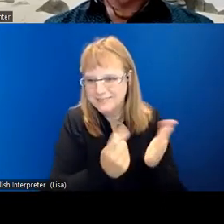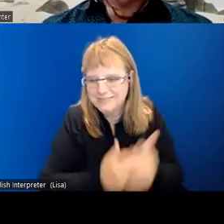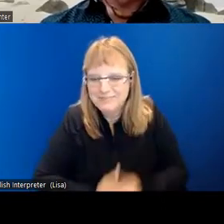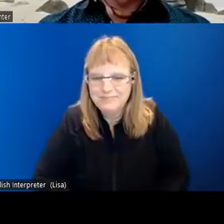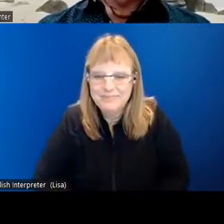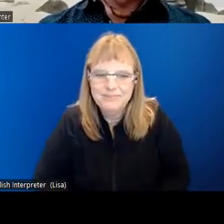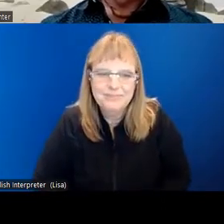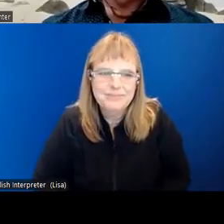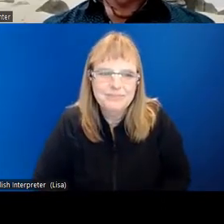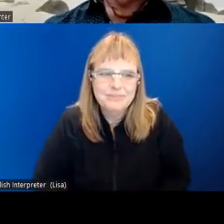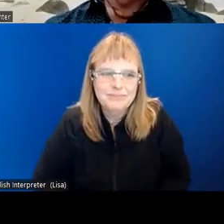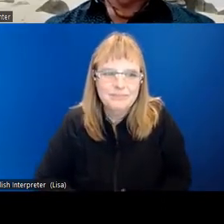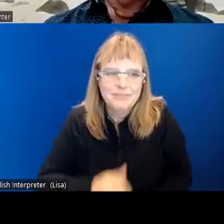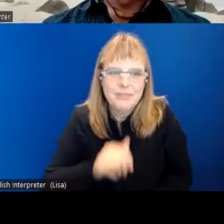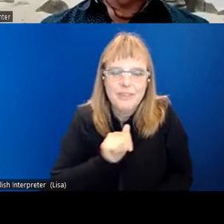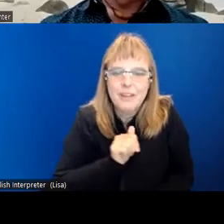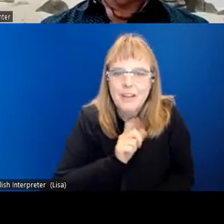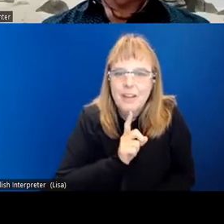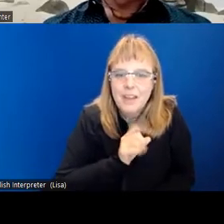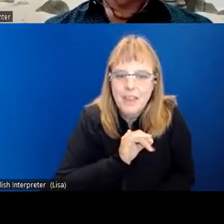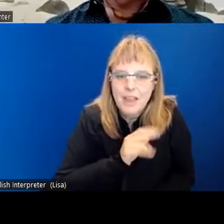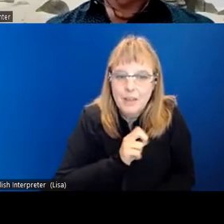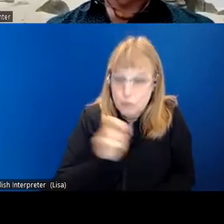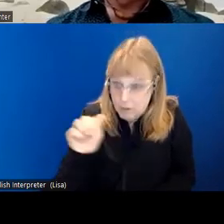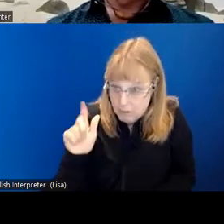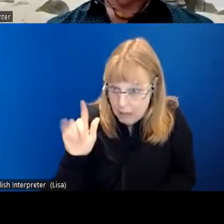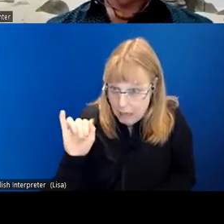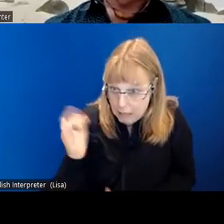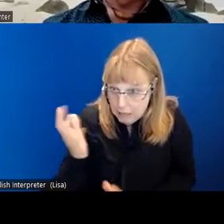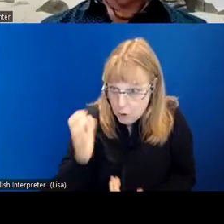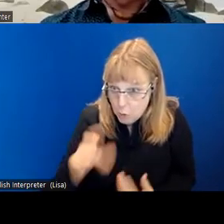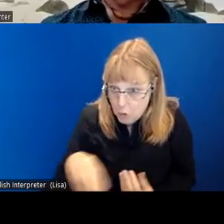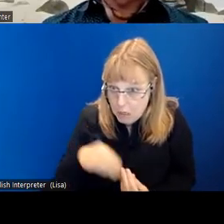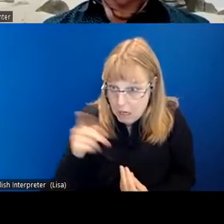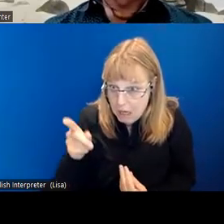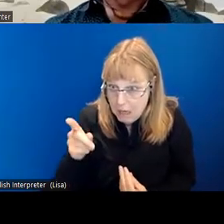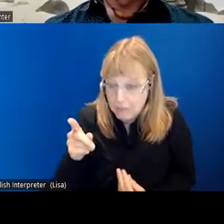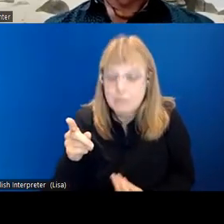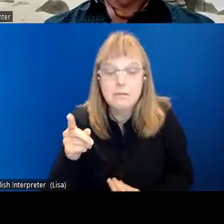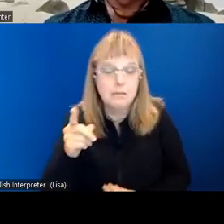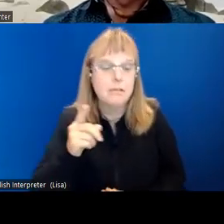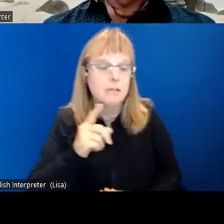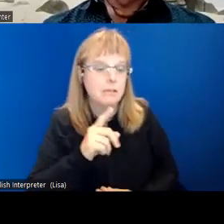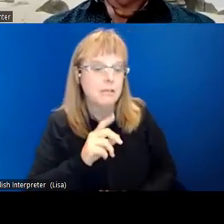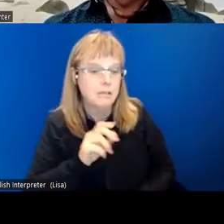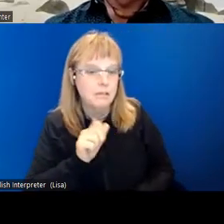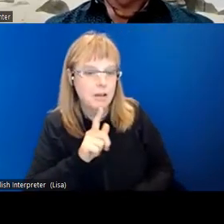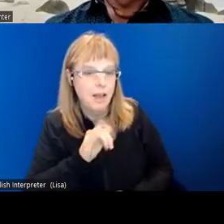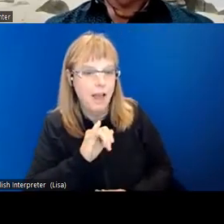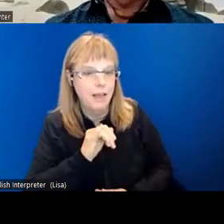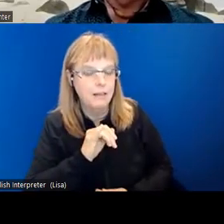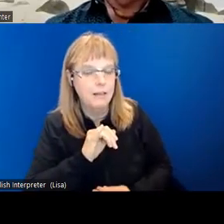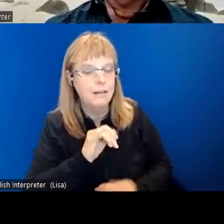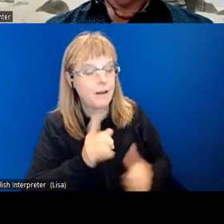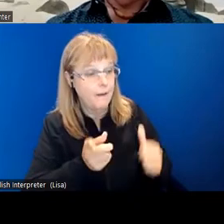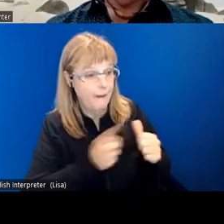Ali, did you want to add something? I was just going to say, when I first started going, I don't think I knew anyone